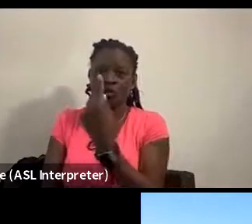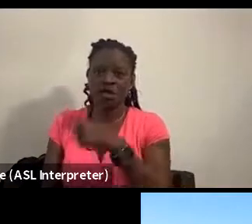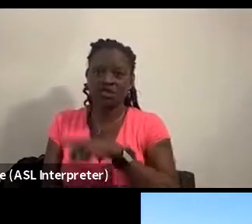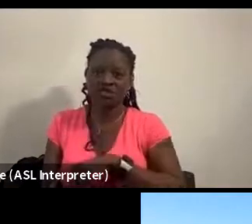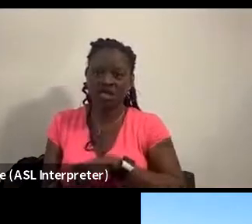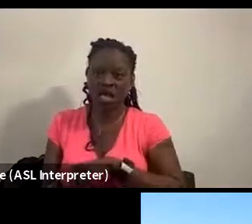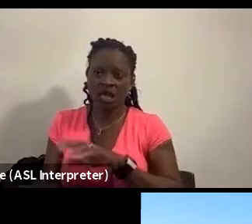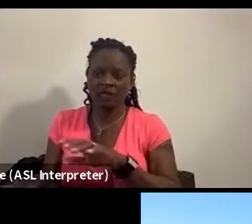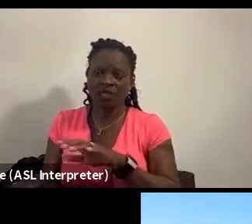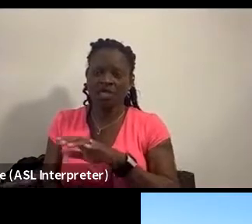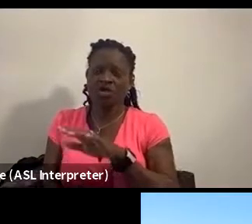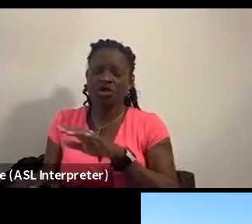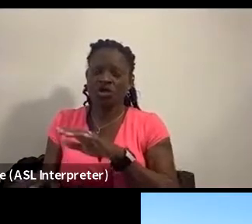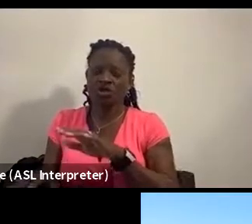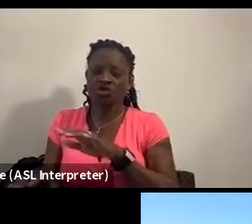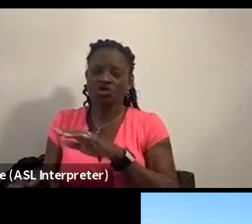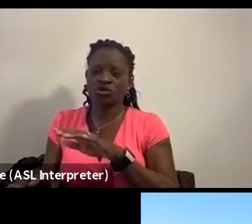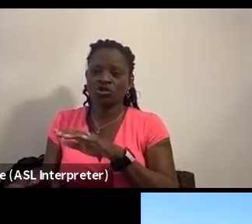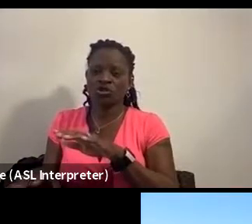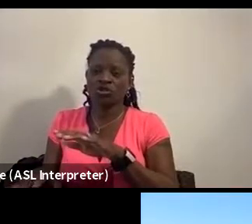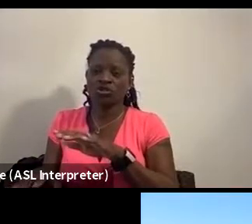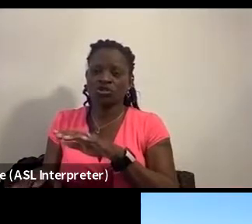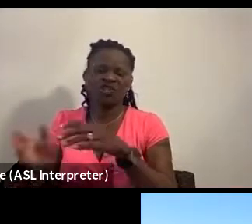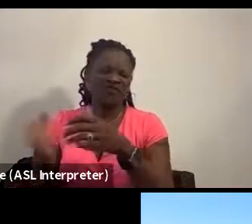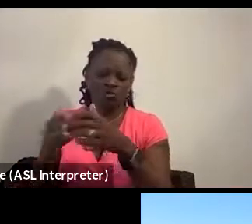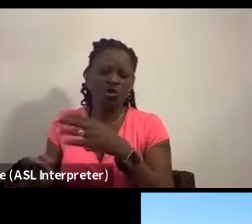Moderna, you get a second one a month later, three weeks to four weeks